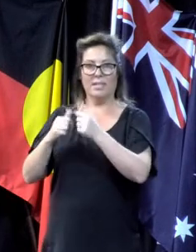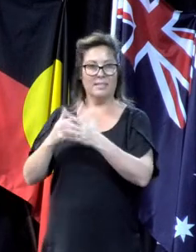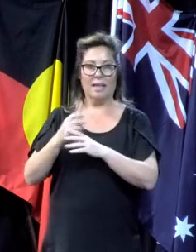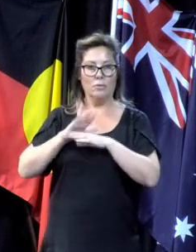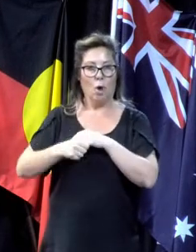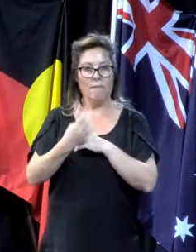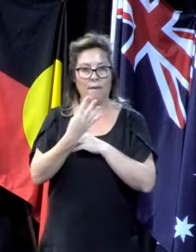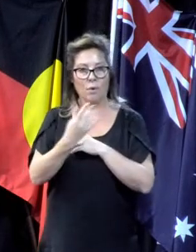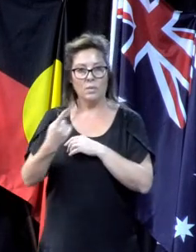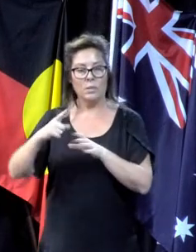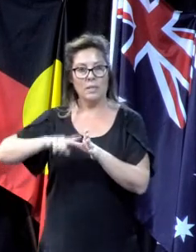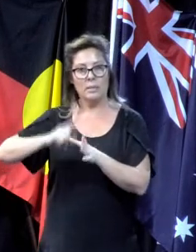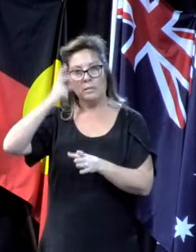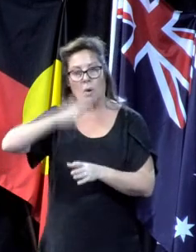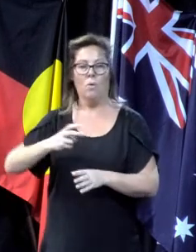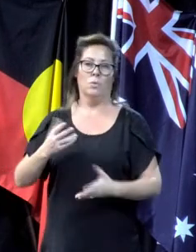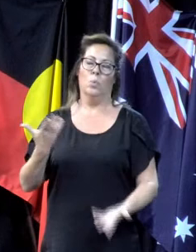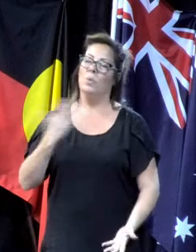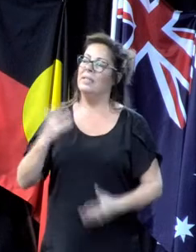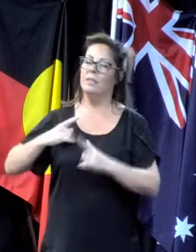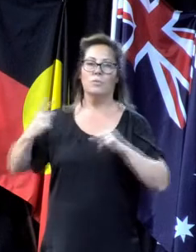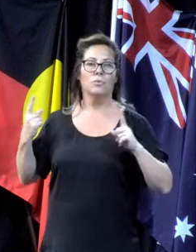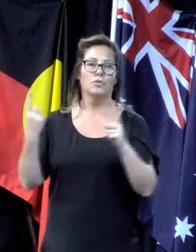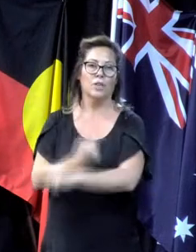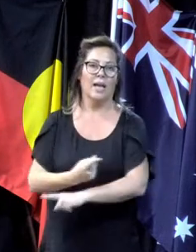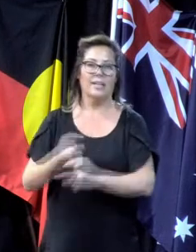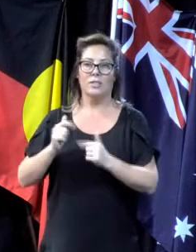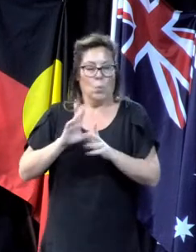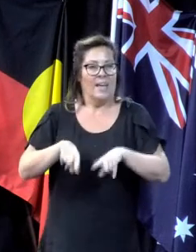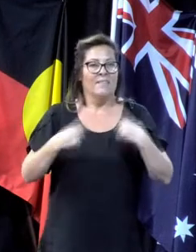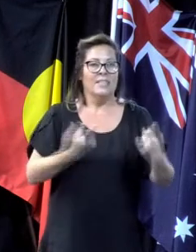It needs to be prioritised to provide us with more teachers so then we can